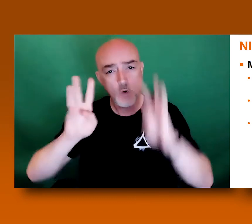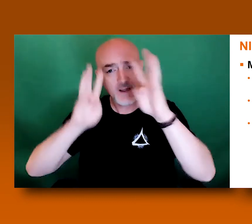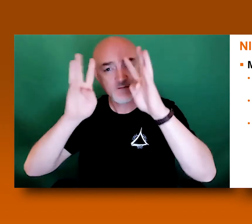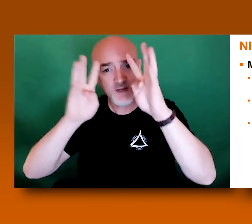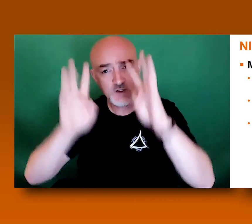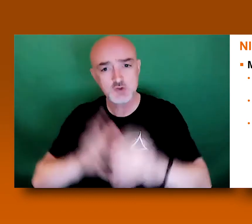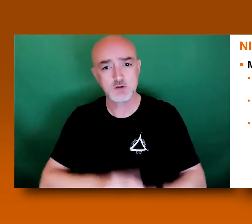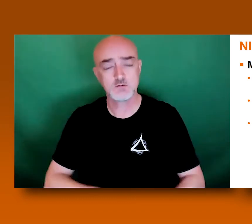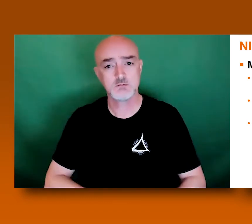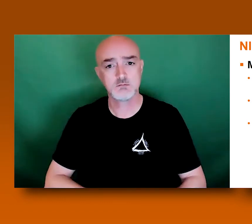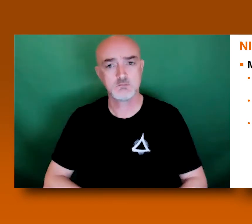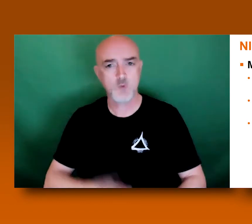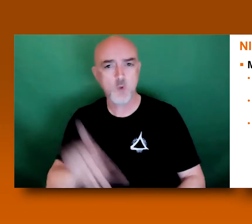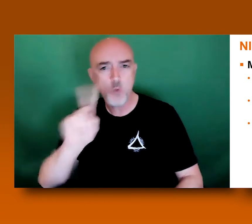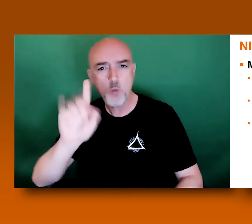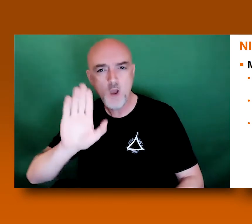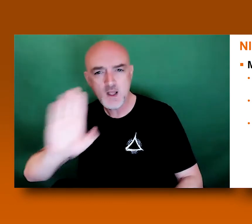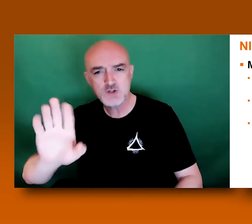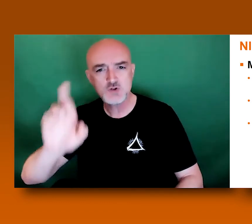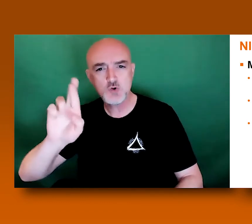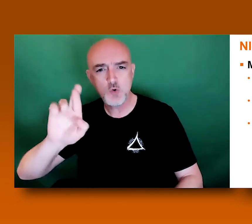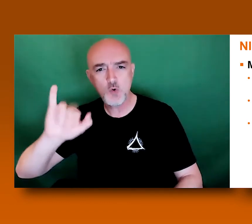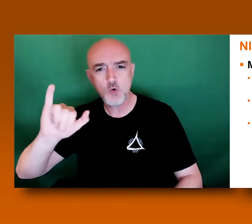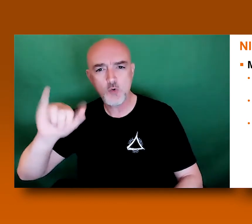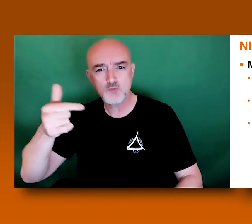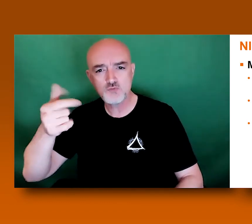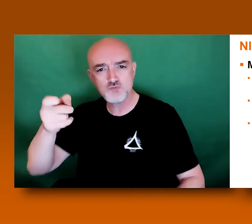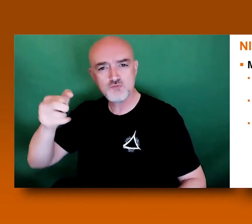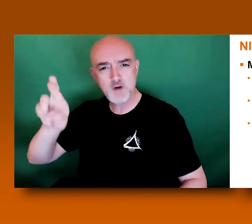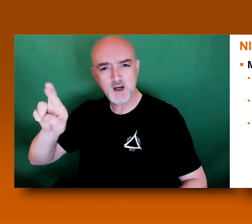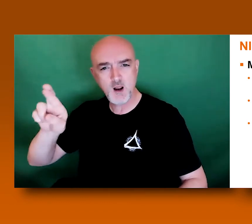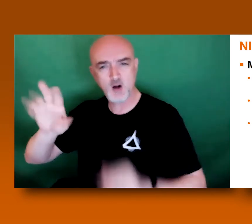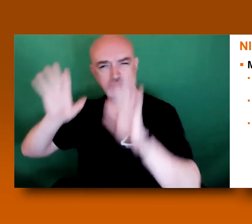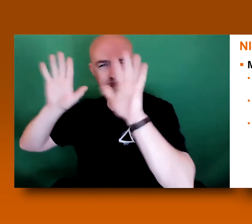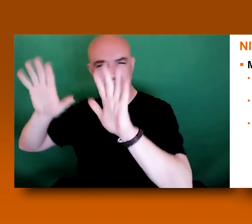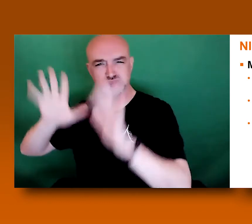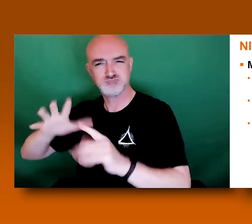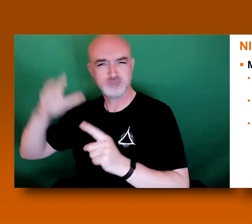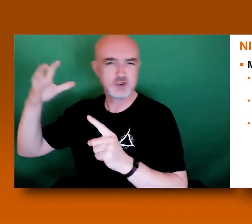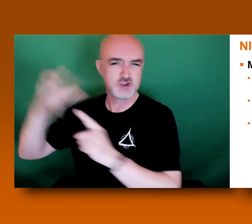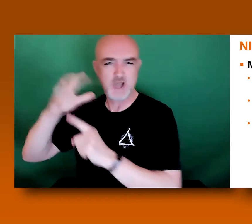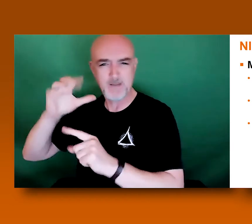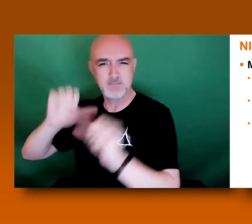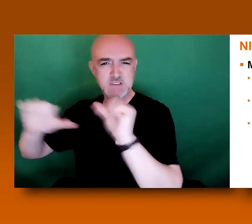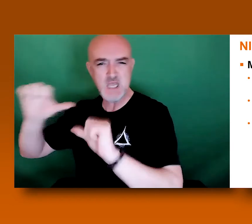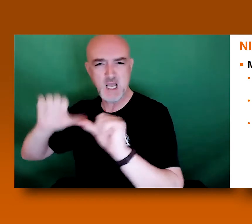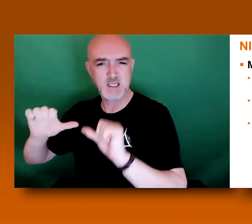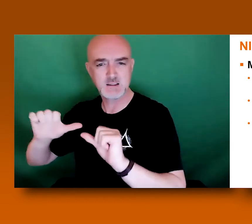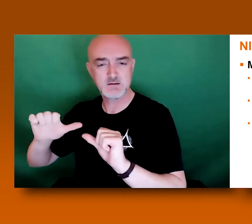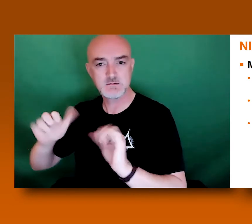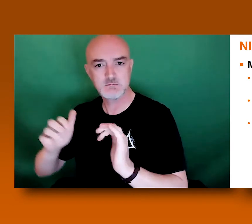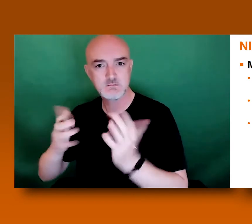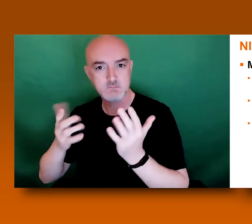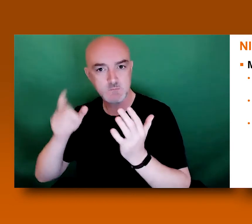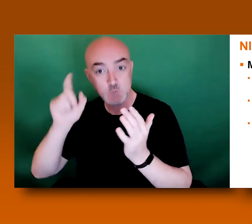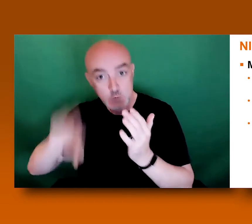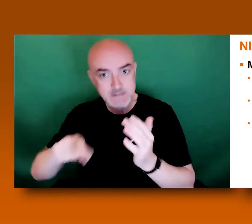where is your innovation, and where your rigor lies within this research project.